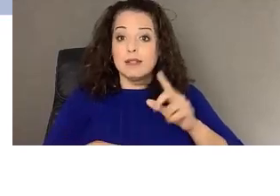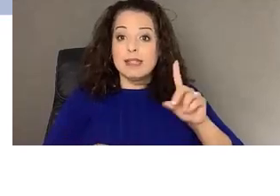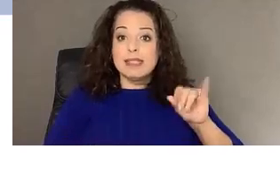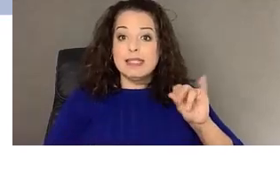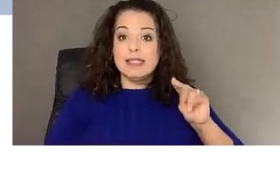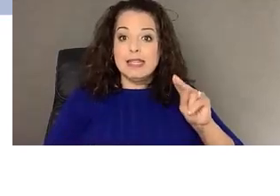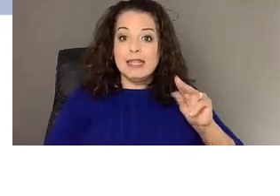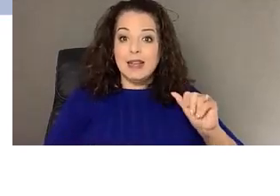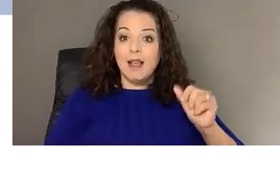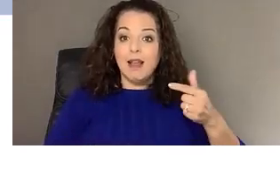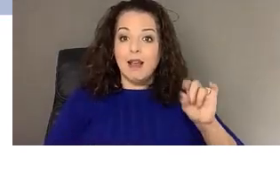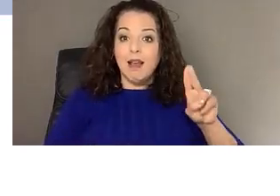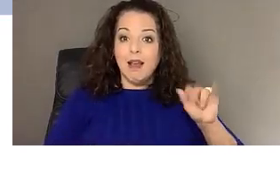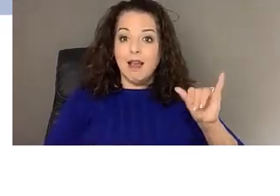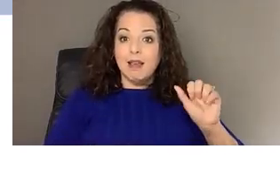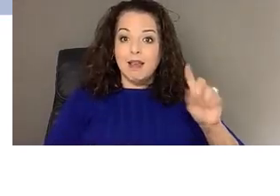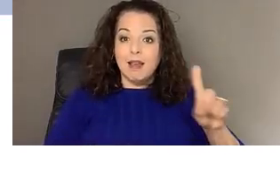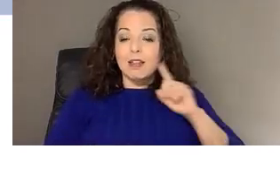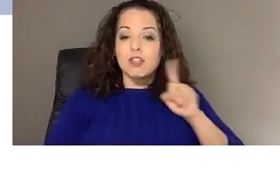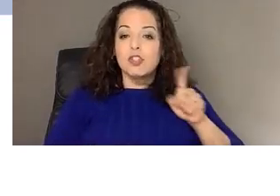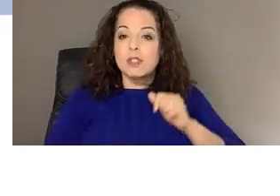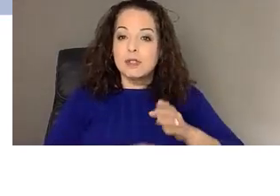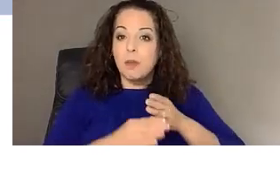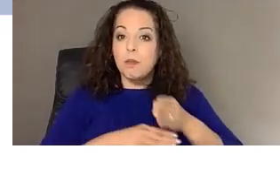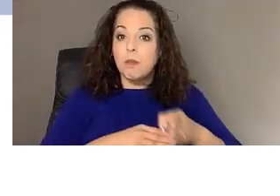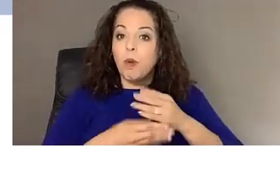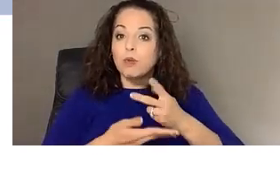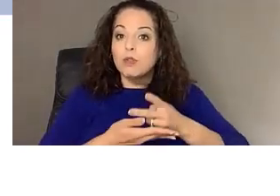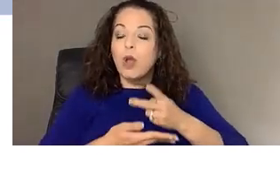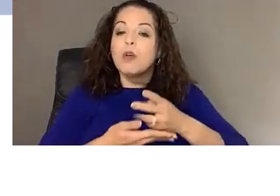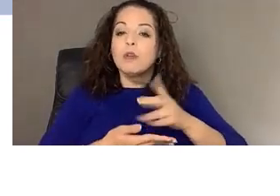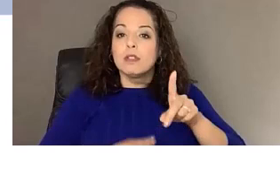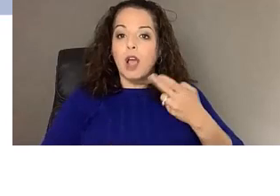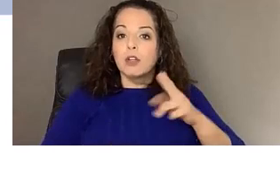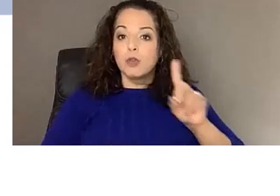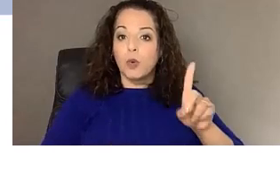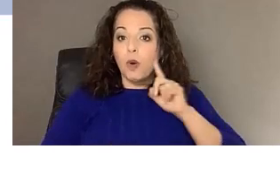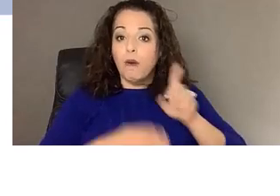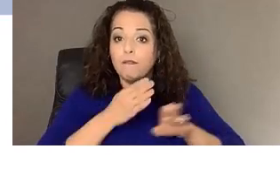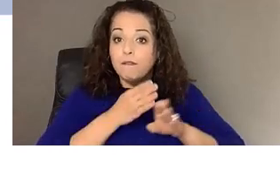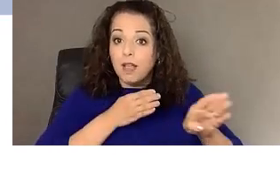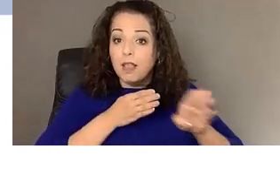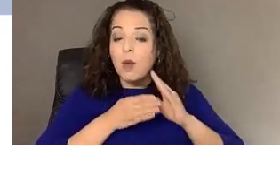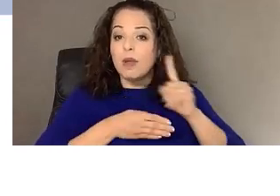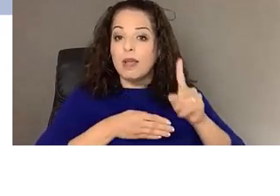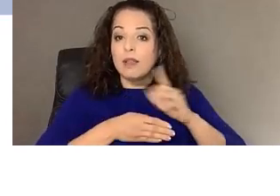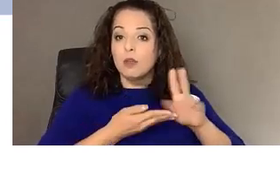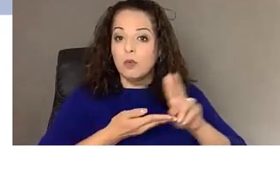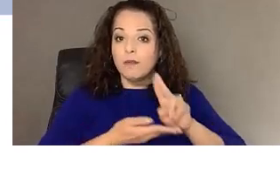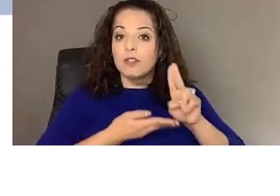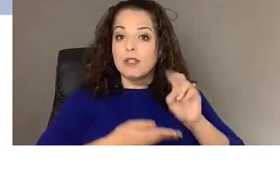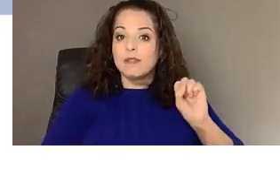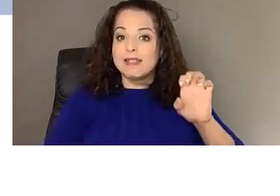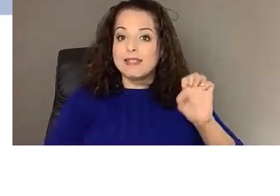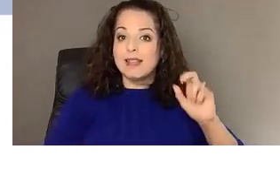She's a postdoctoral fellow at the University of Saskatchewan. And she will be talking about introduction